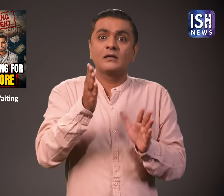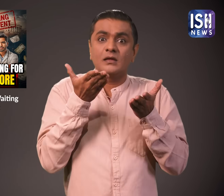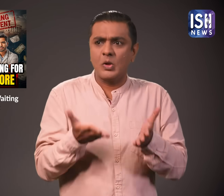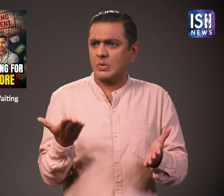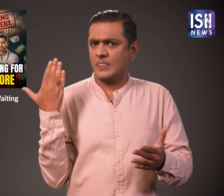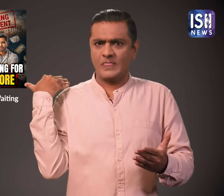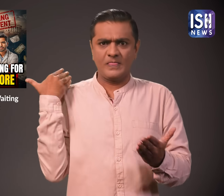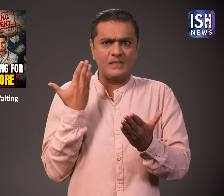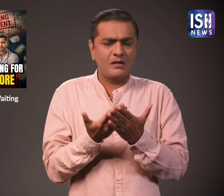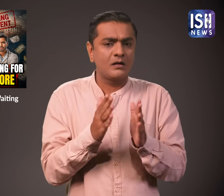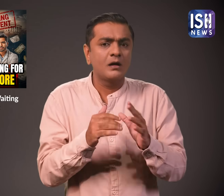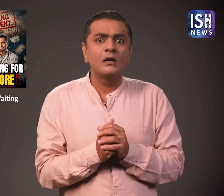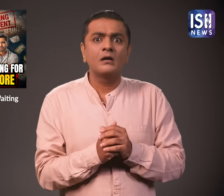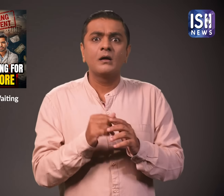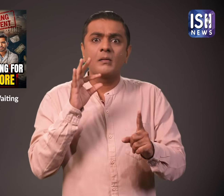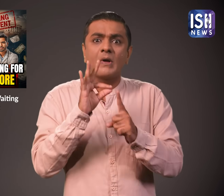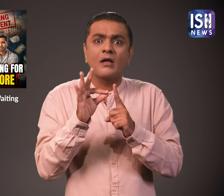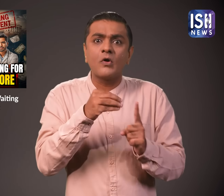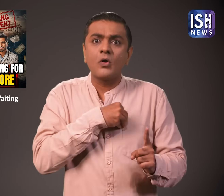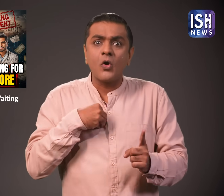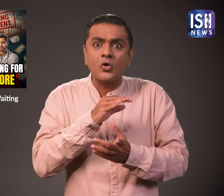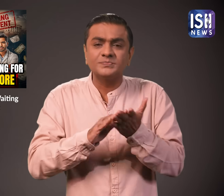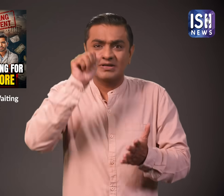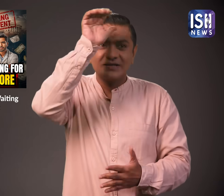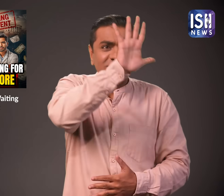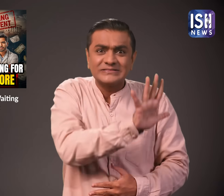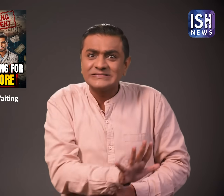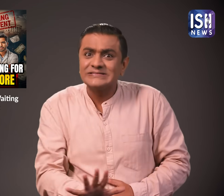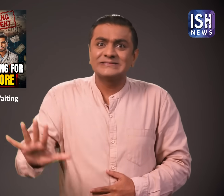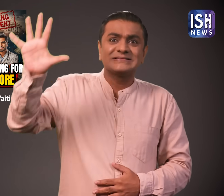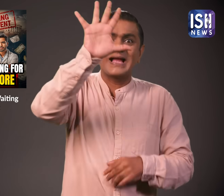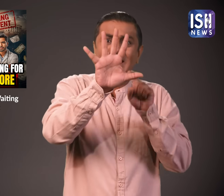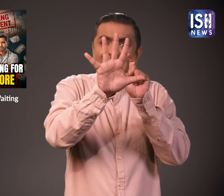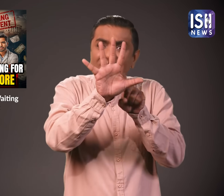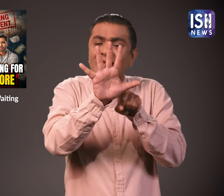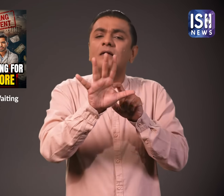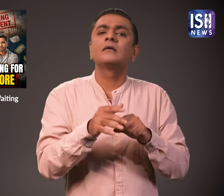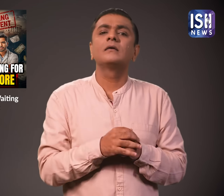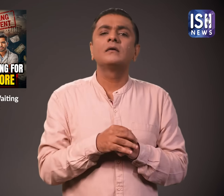For some time now, private hospitals in India